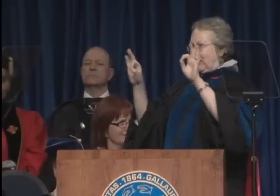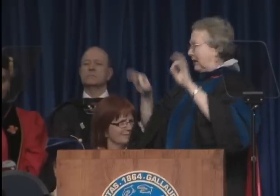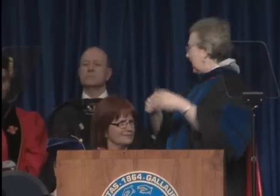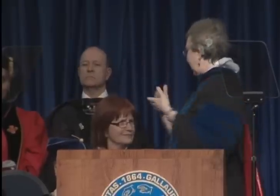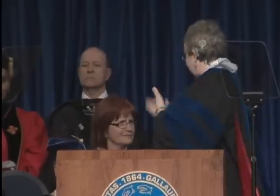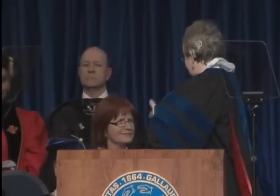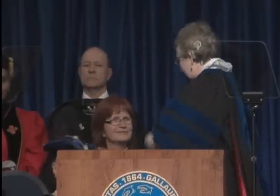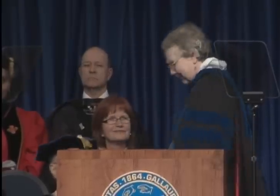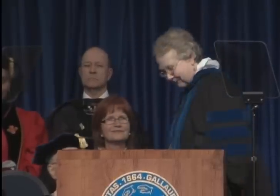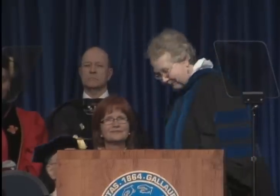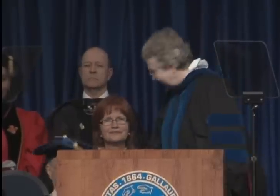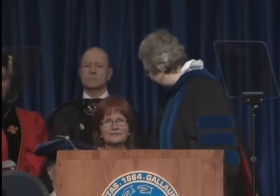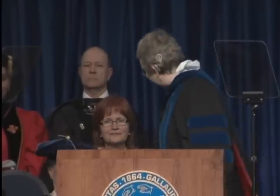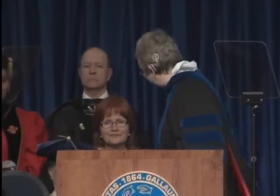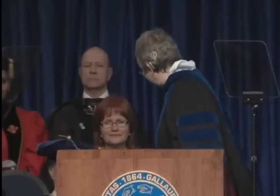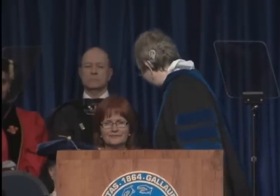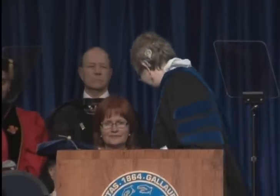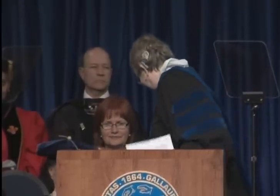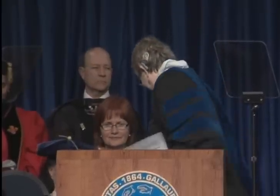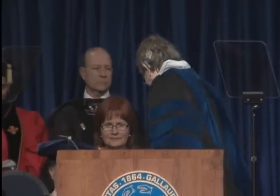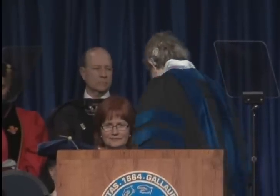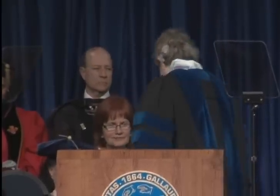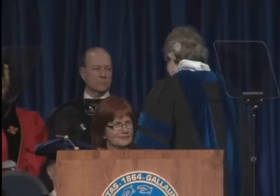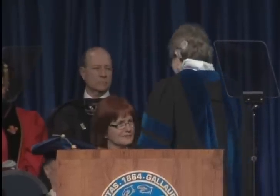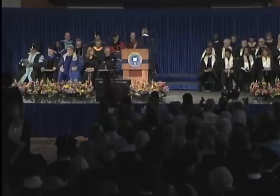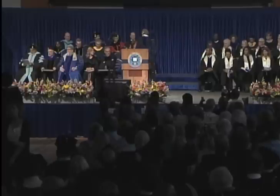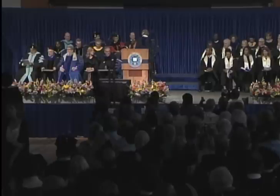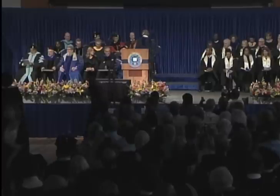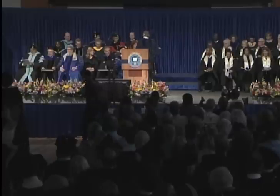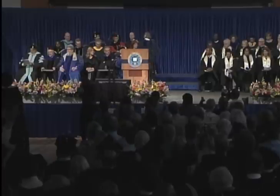for the appropriate degrees.